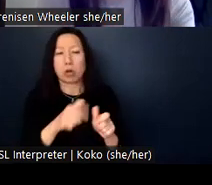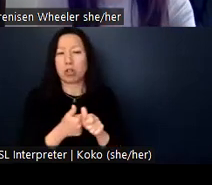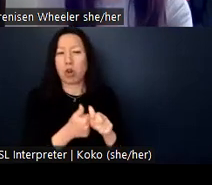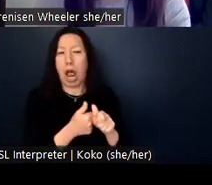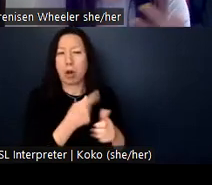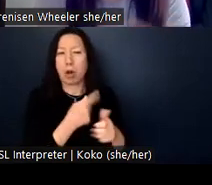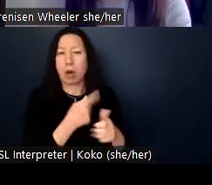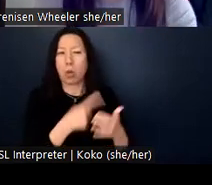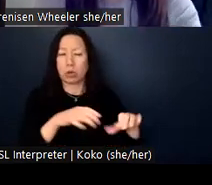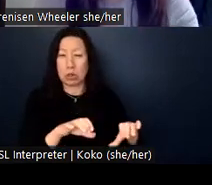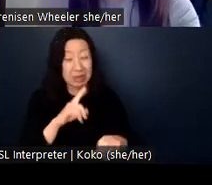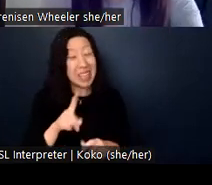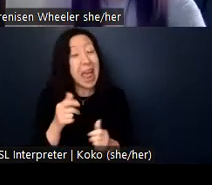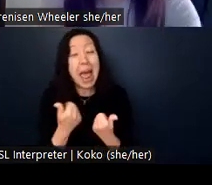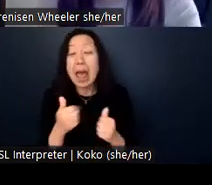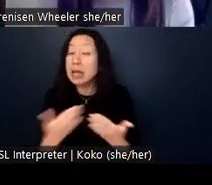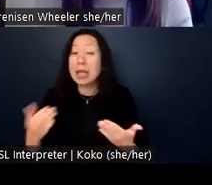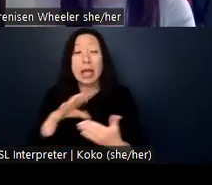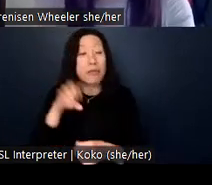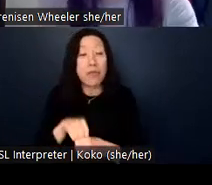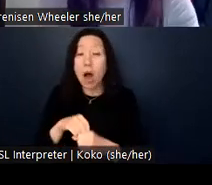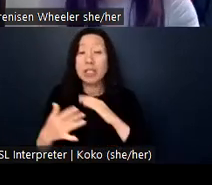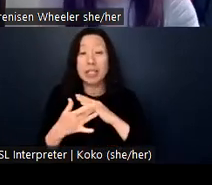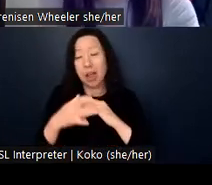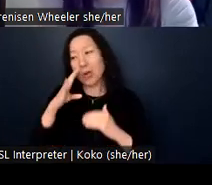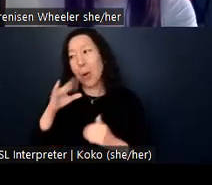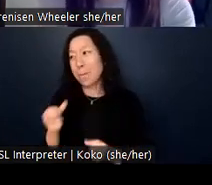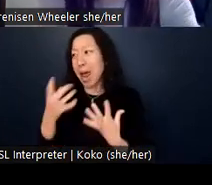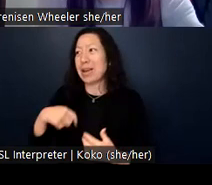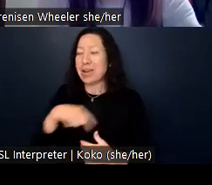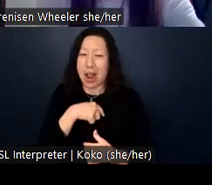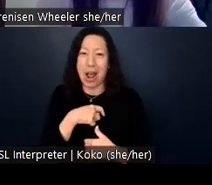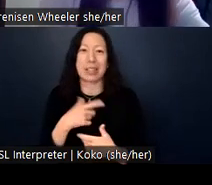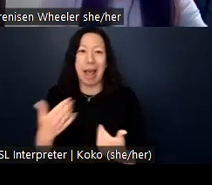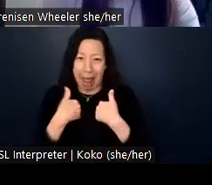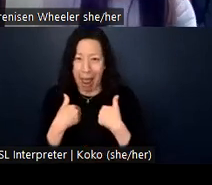a lot of us might walk around, and we are glued to our phones, and both are always with us. 12:52:29 Whether it's for you know safety